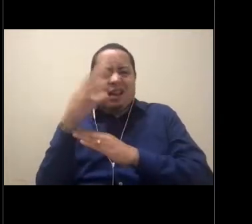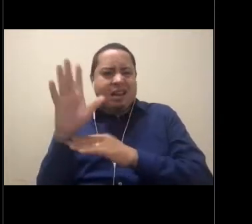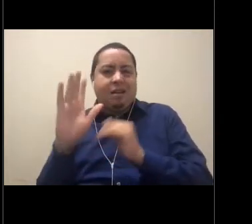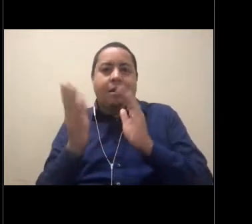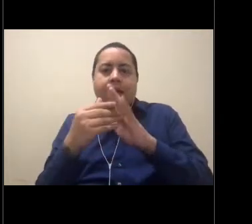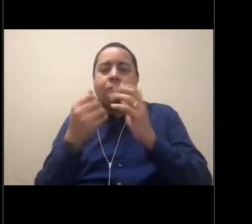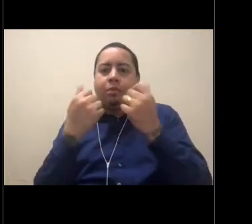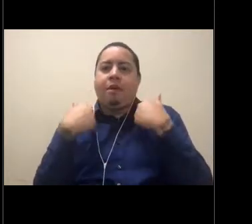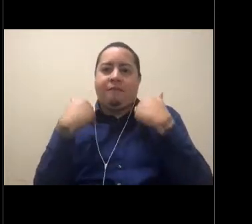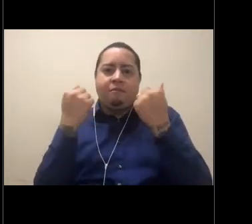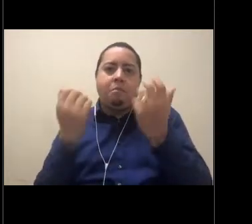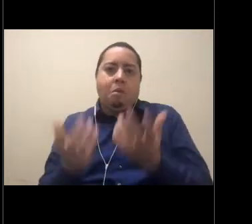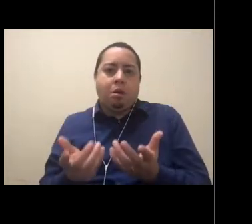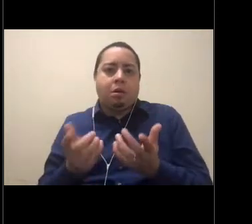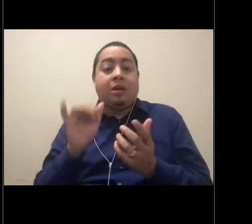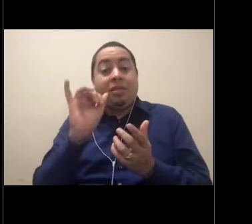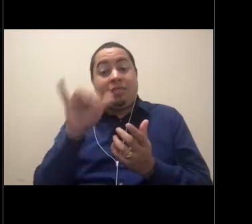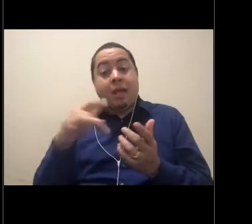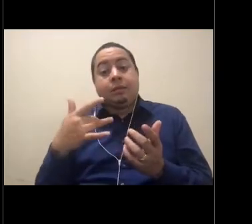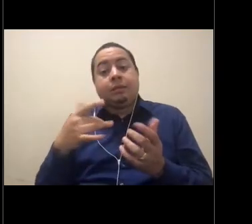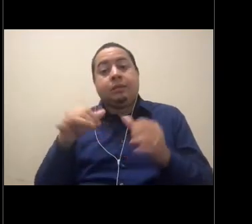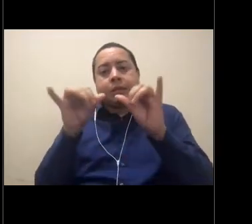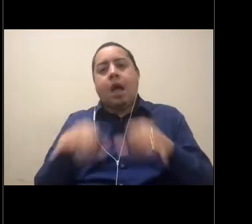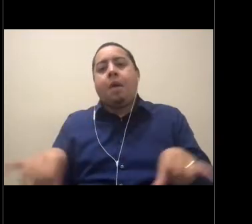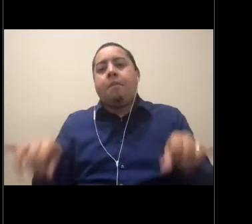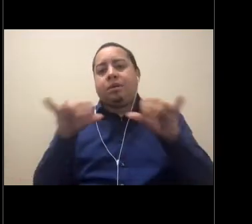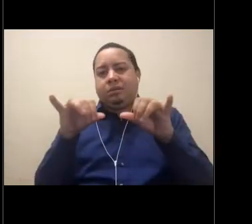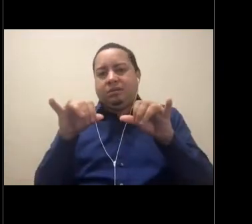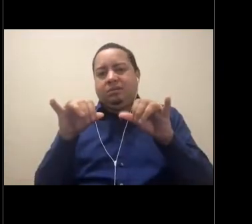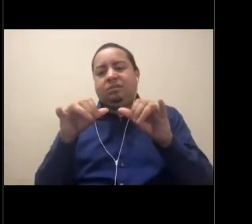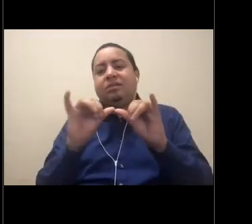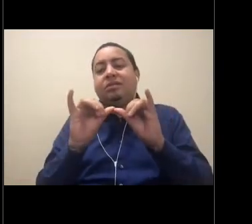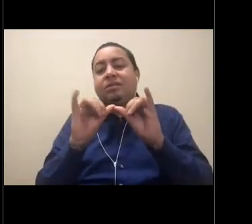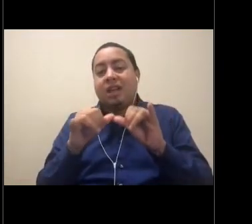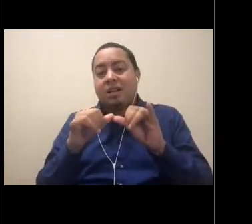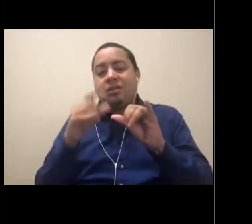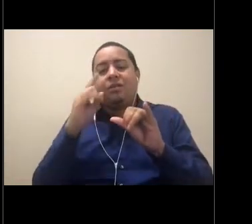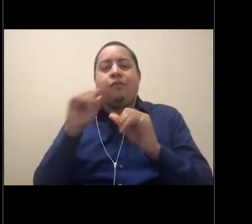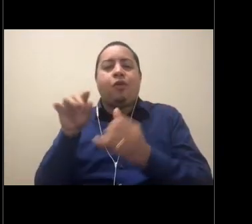These are the most common size and receiving data from one of our big satellites.